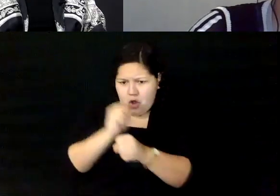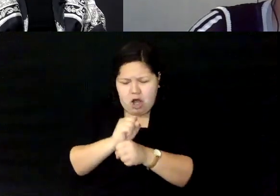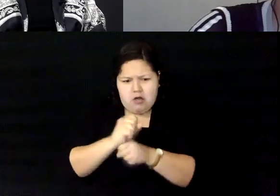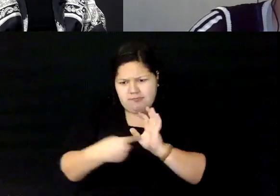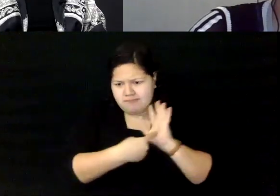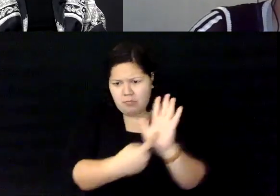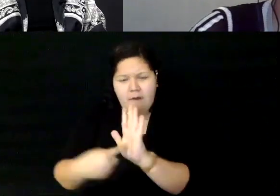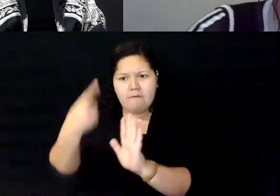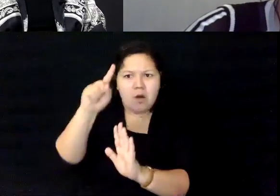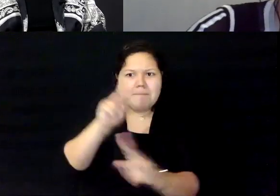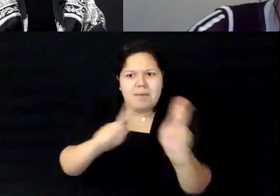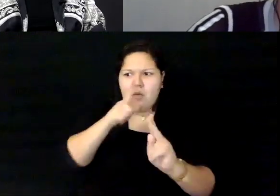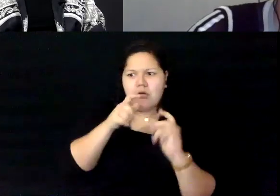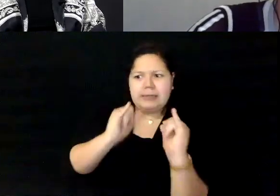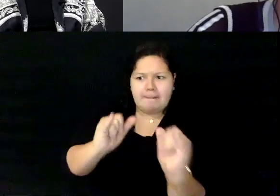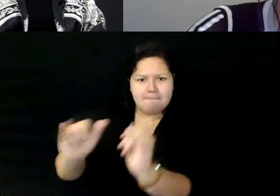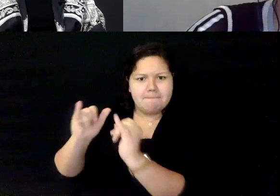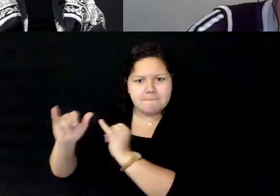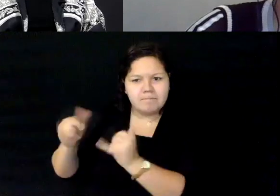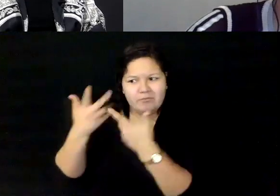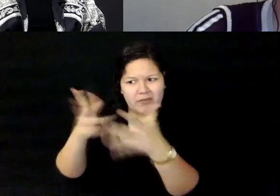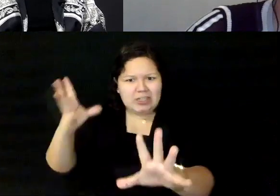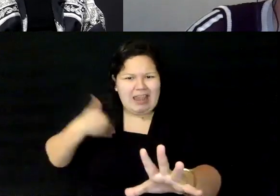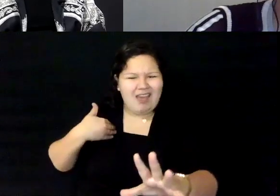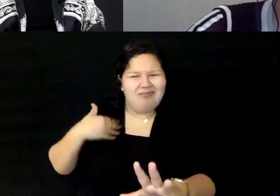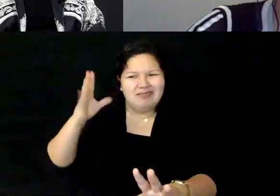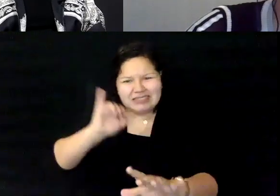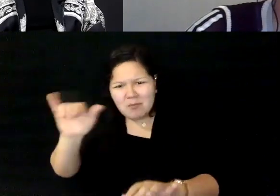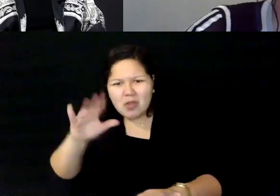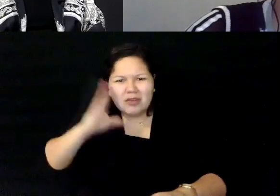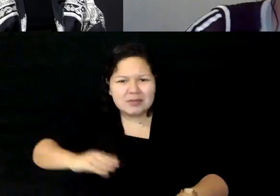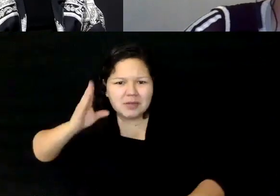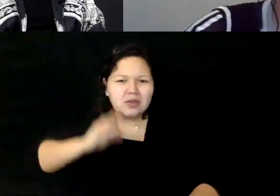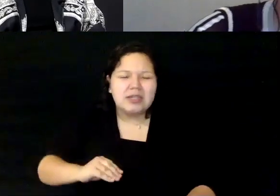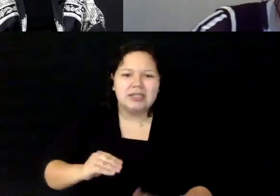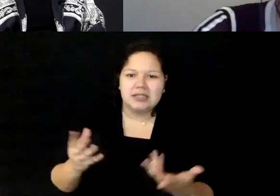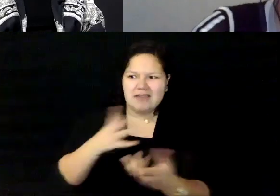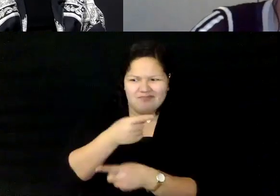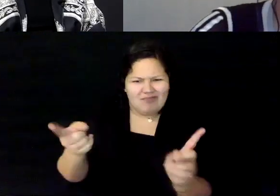that look like us, that have lived experiences like us, and that can relate to us on like,